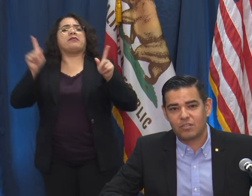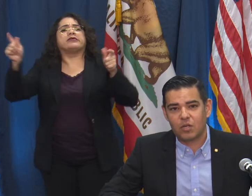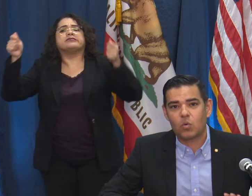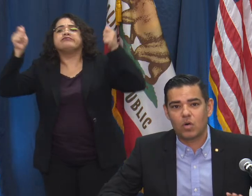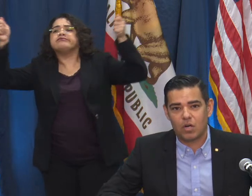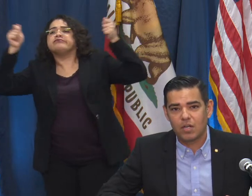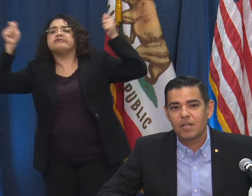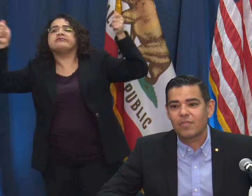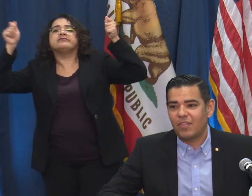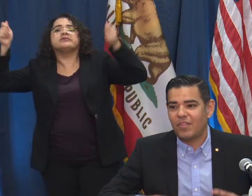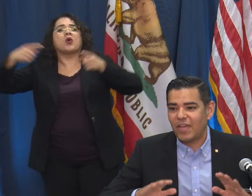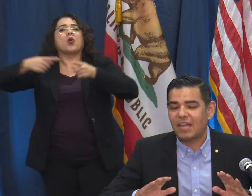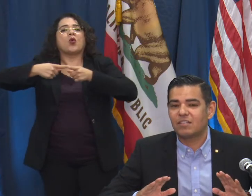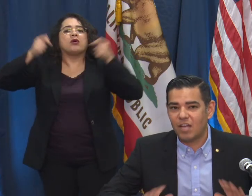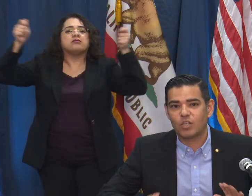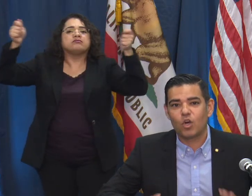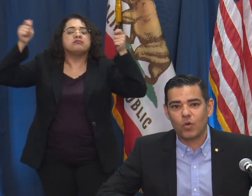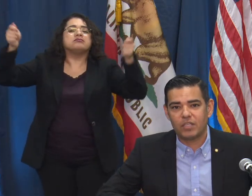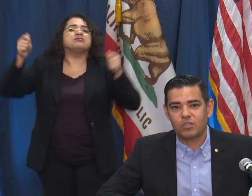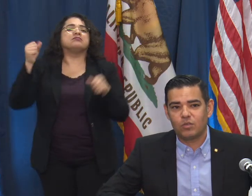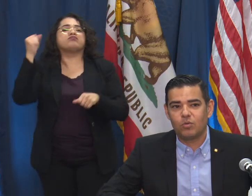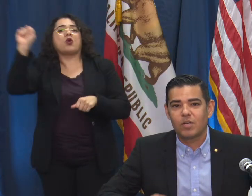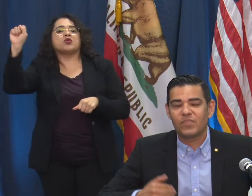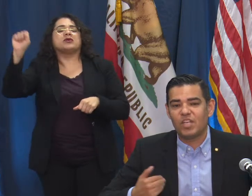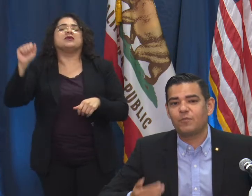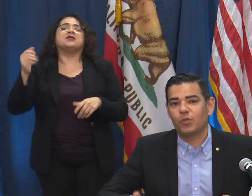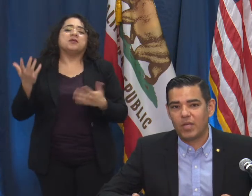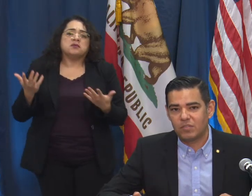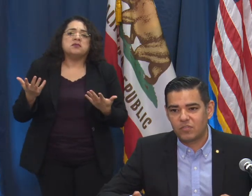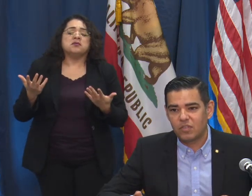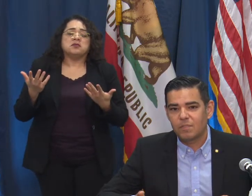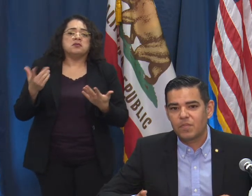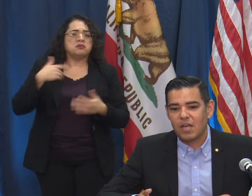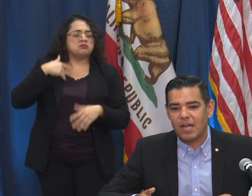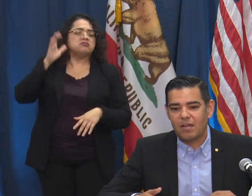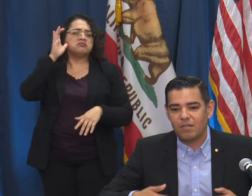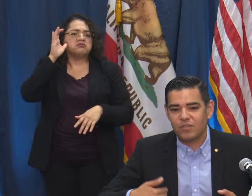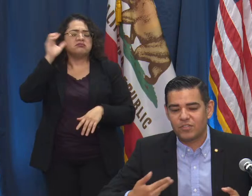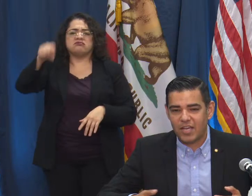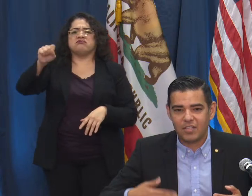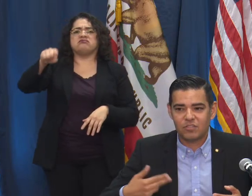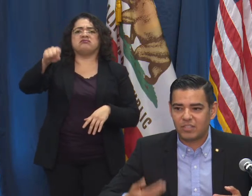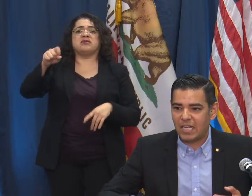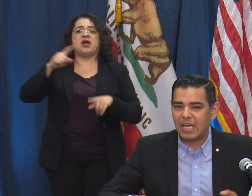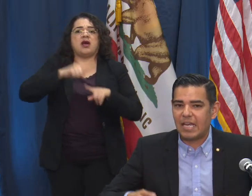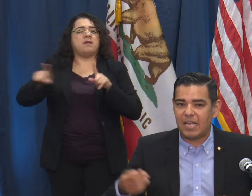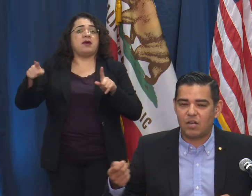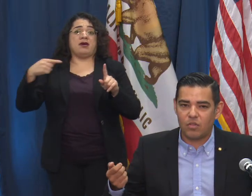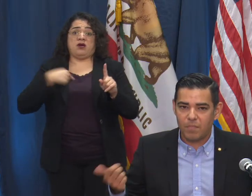on a corner. That is not going to influence the science, the data, and the